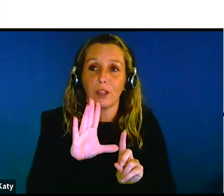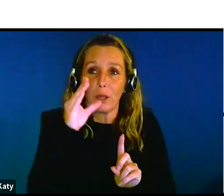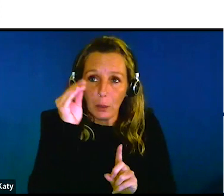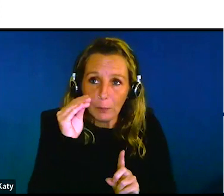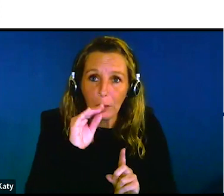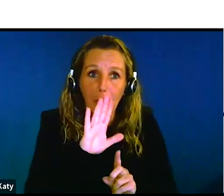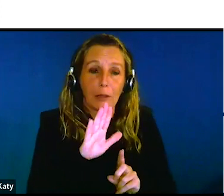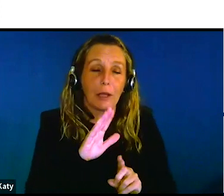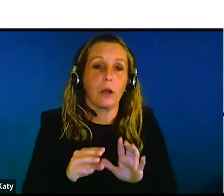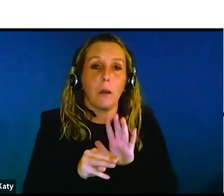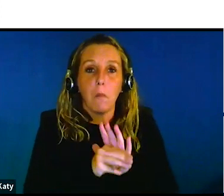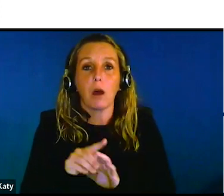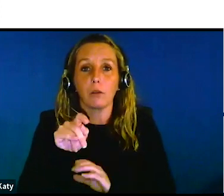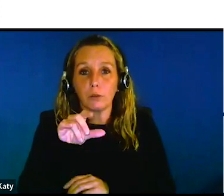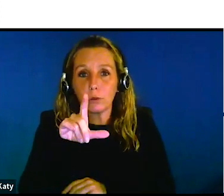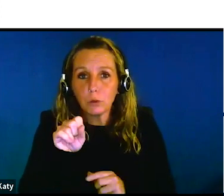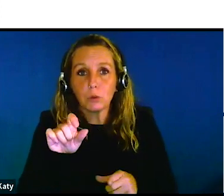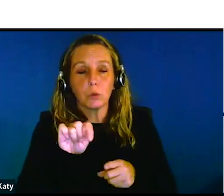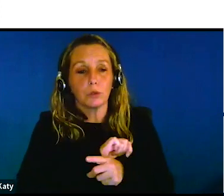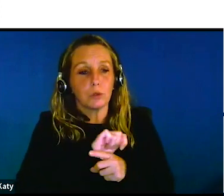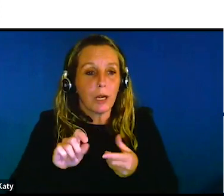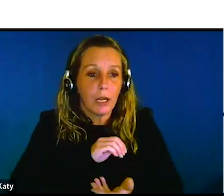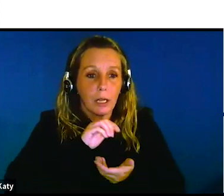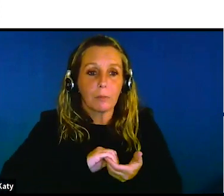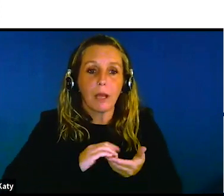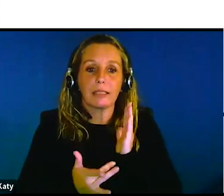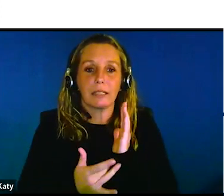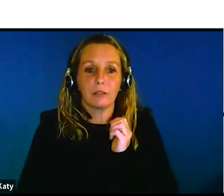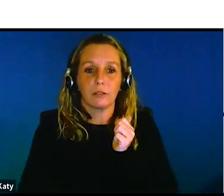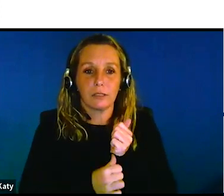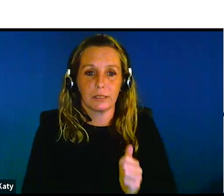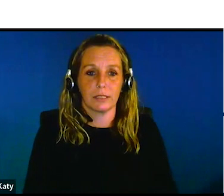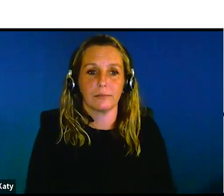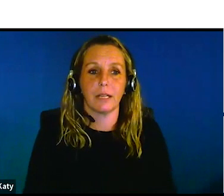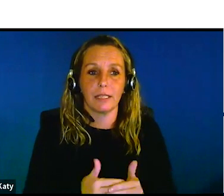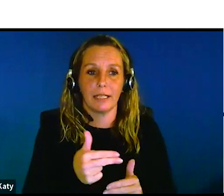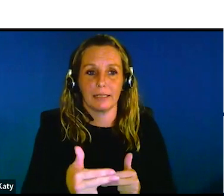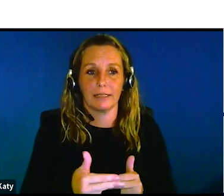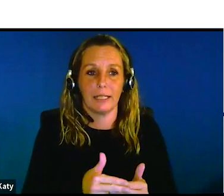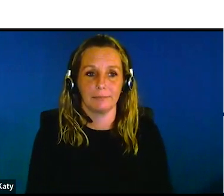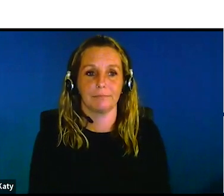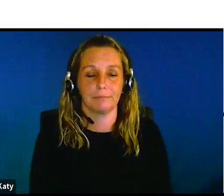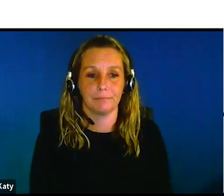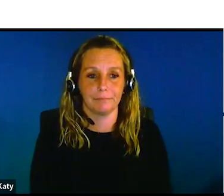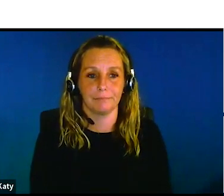training, collaboration and technical assistance. Next slide, please.